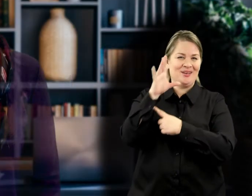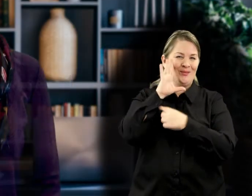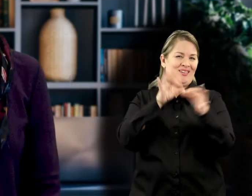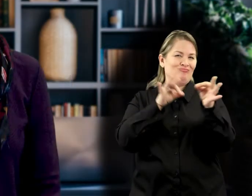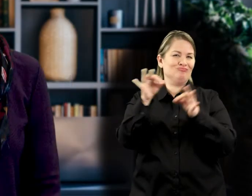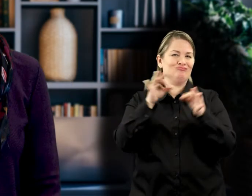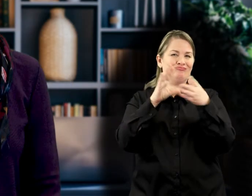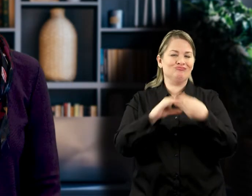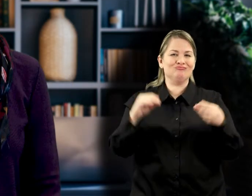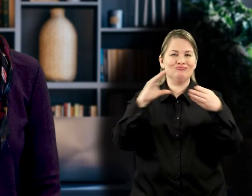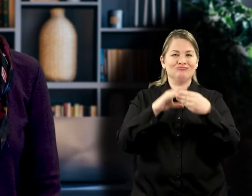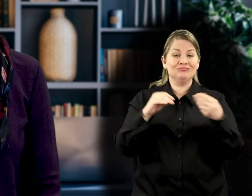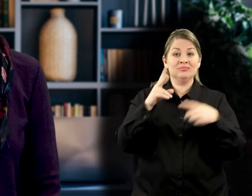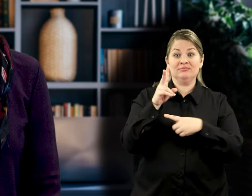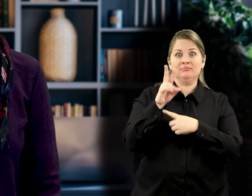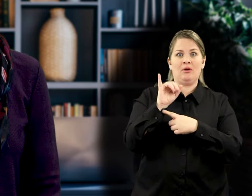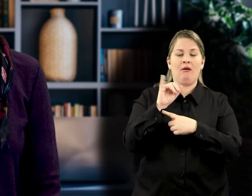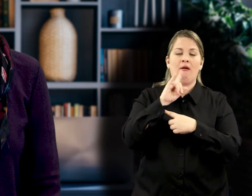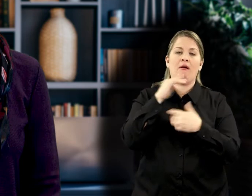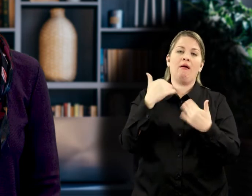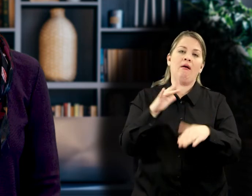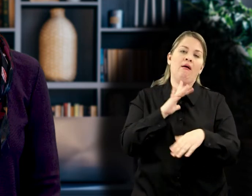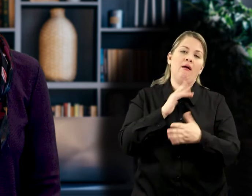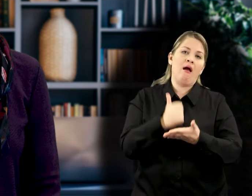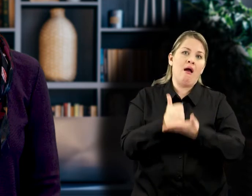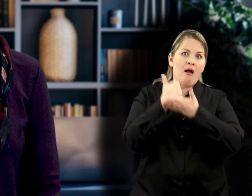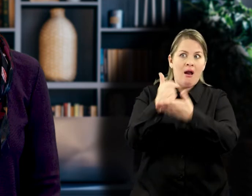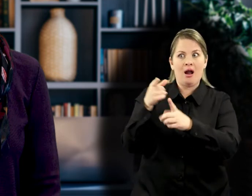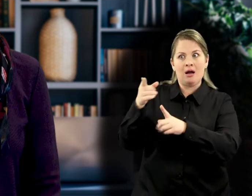Patty explains how VRI allowed her to advise a Deaf student